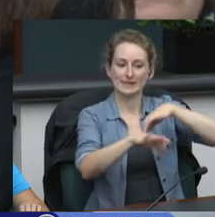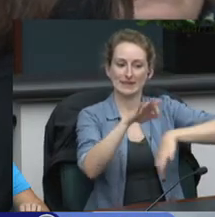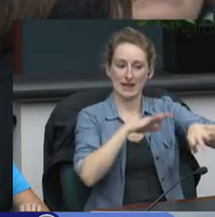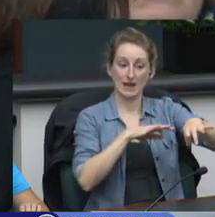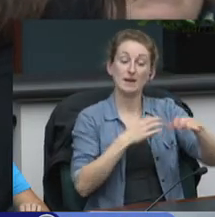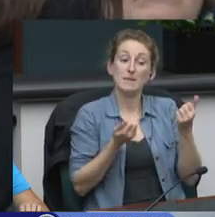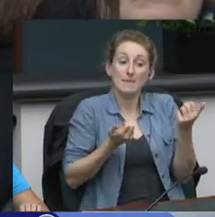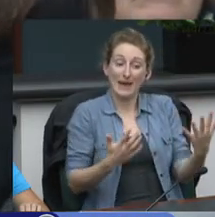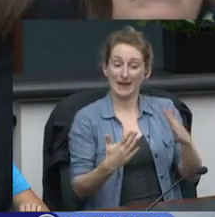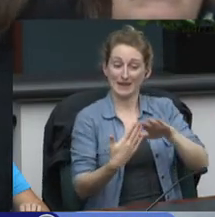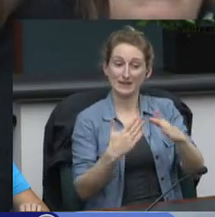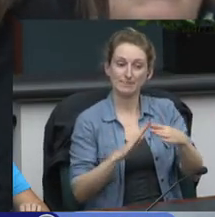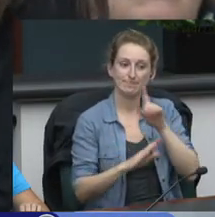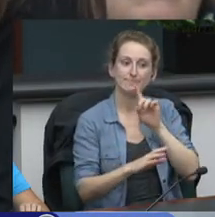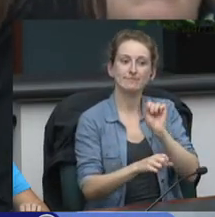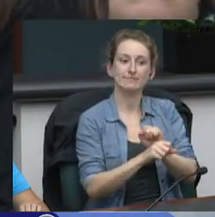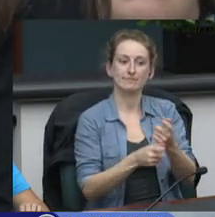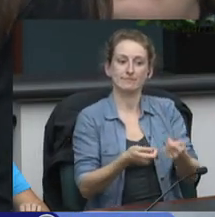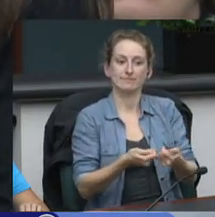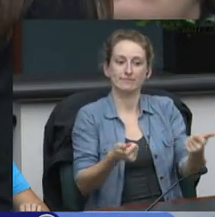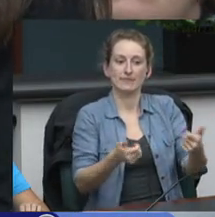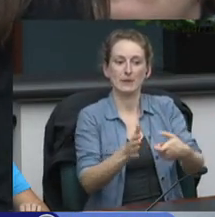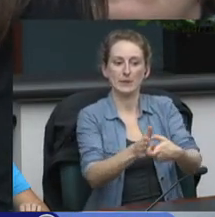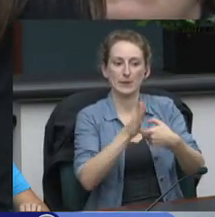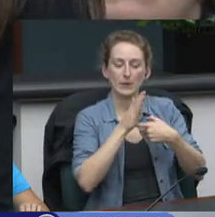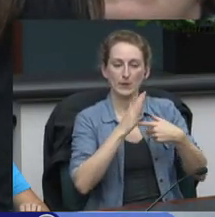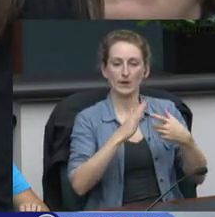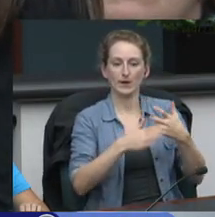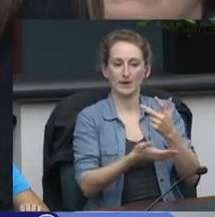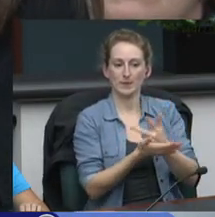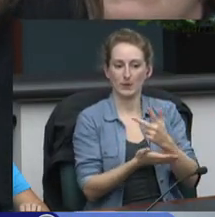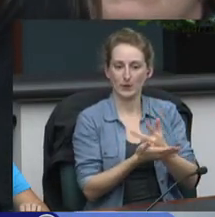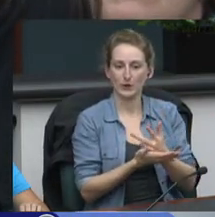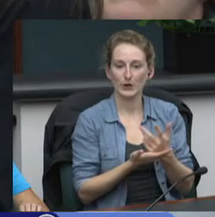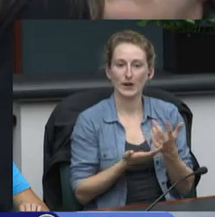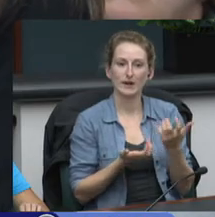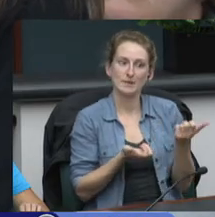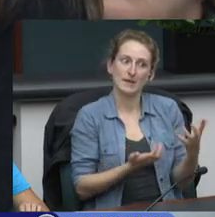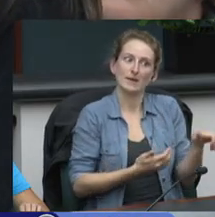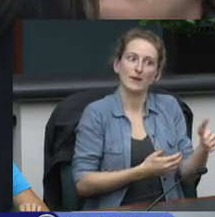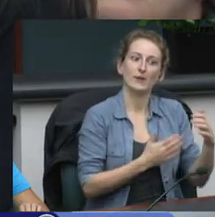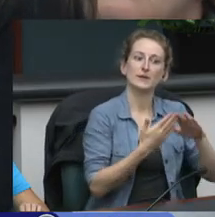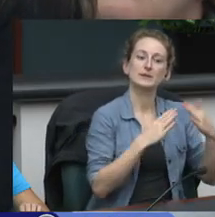downtown's and many are considering it the expert on this is of course Shoop